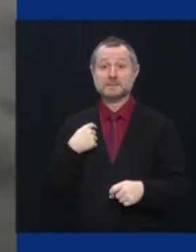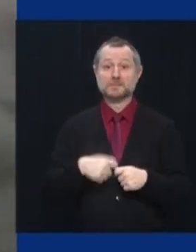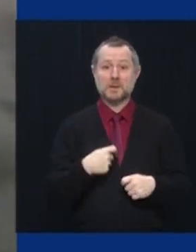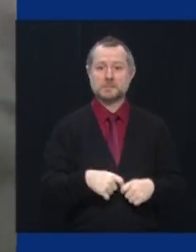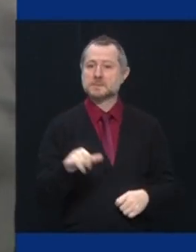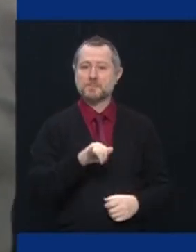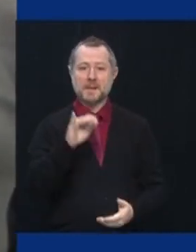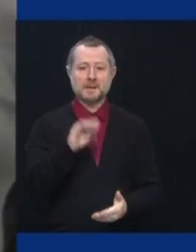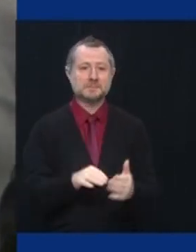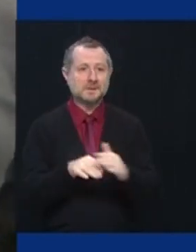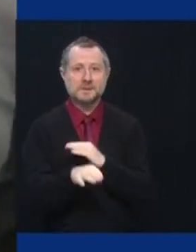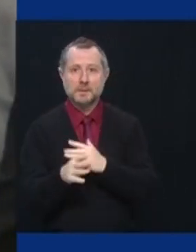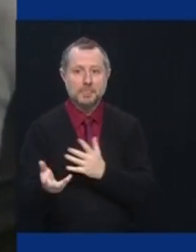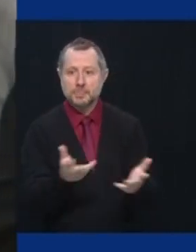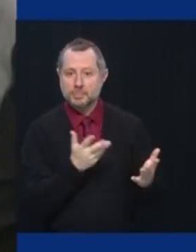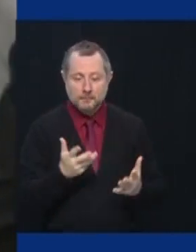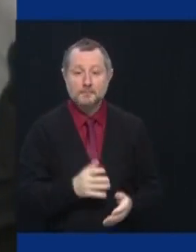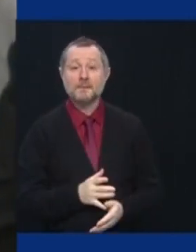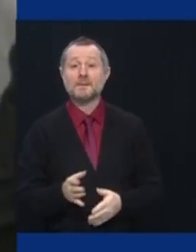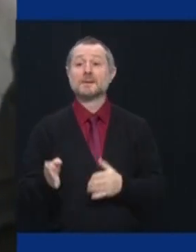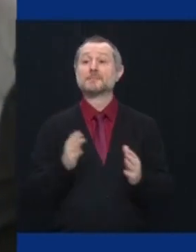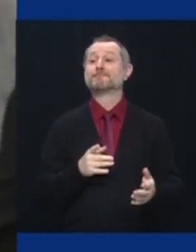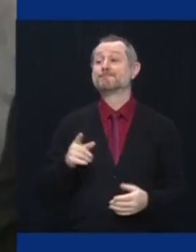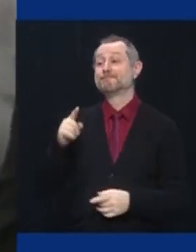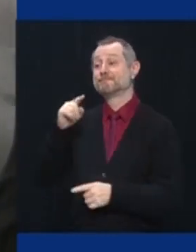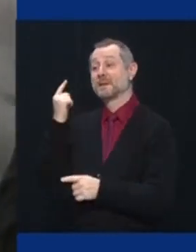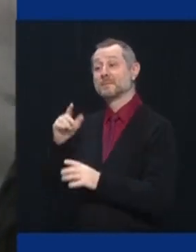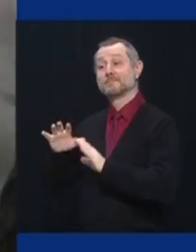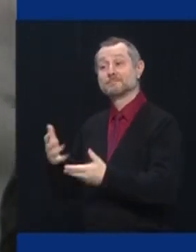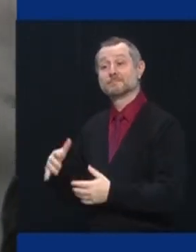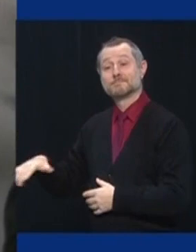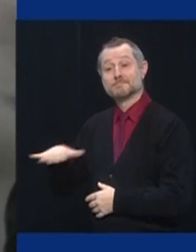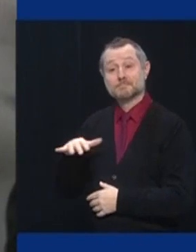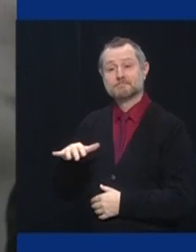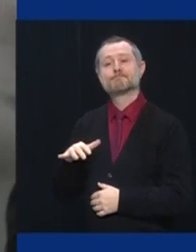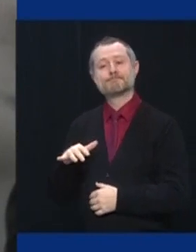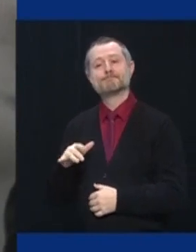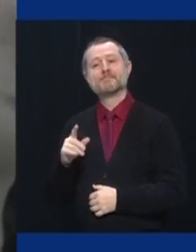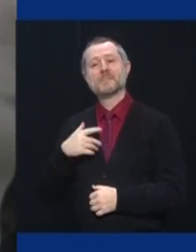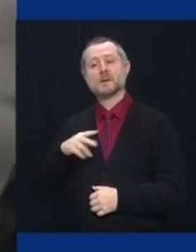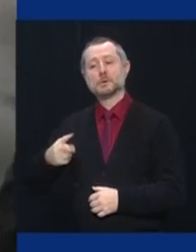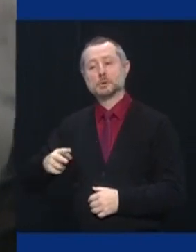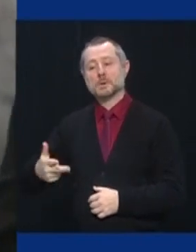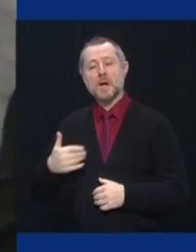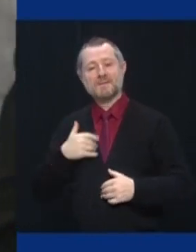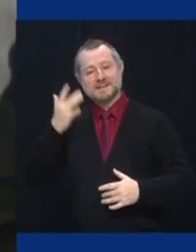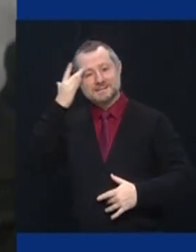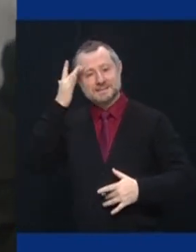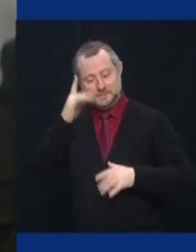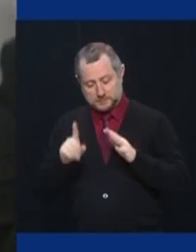BLACK POPULATION HAD LESS ACCESS TO HEALTH CARE. HISPANIC POPULATION HAD LESS